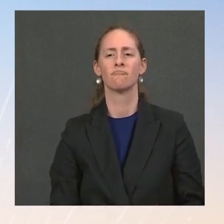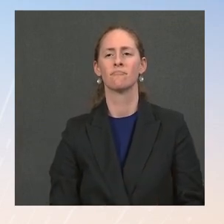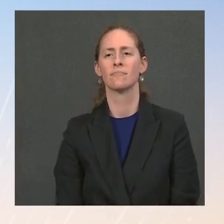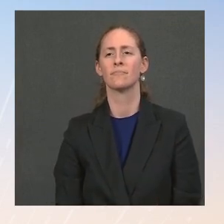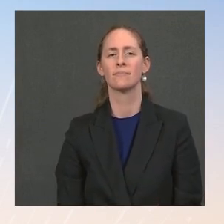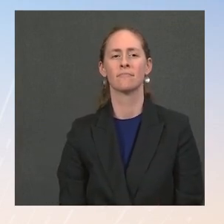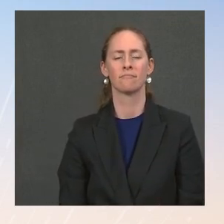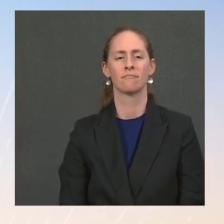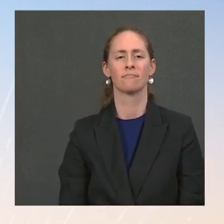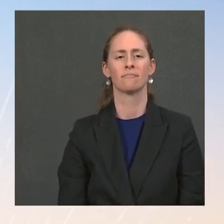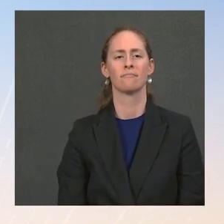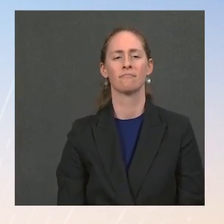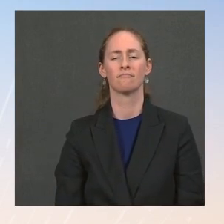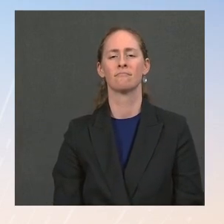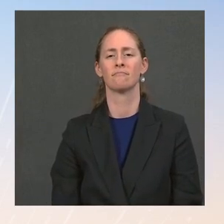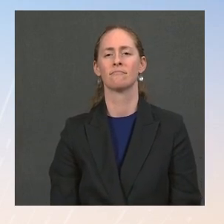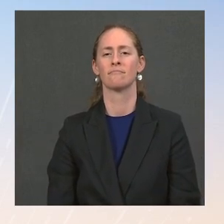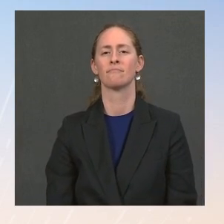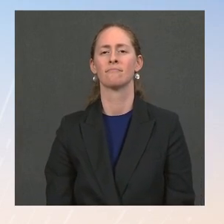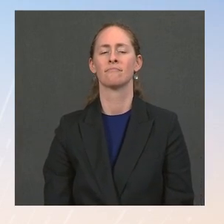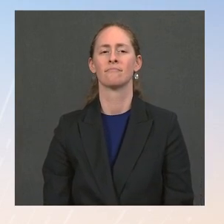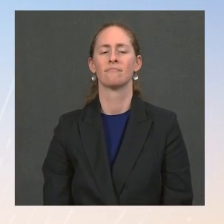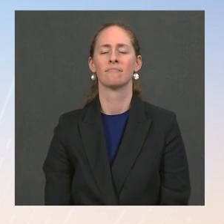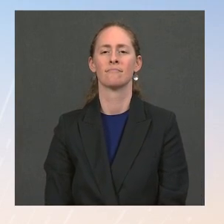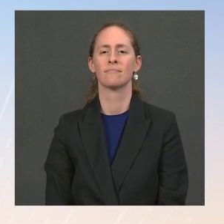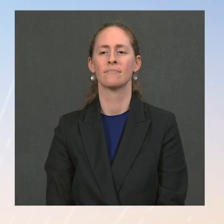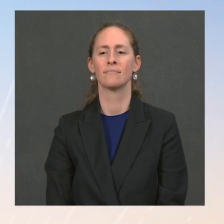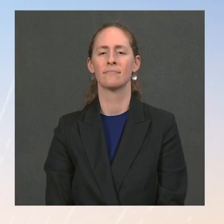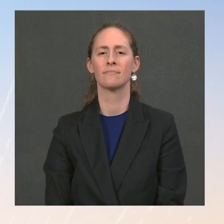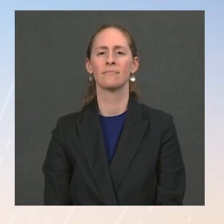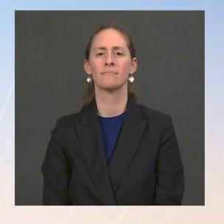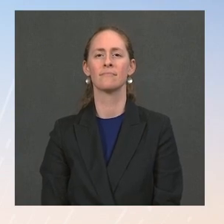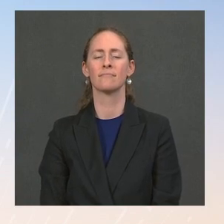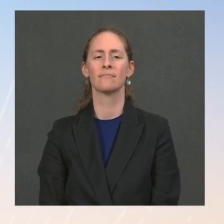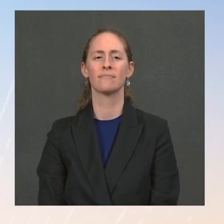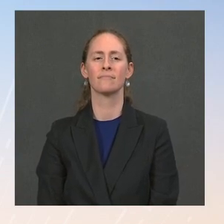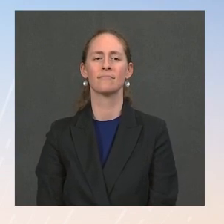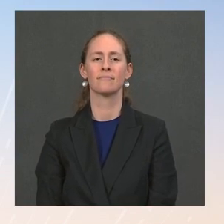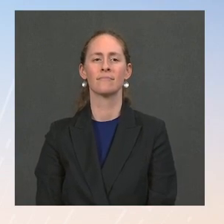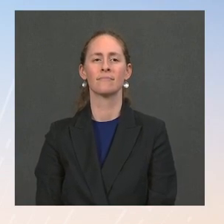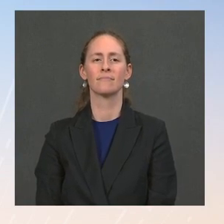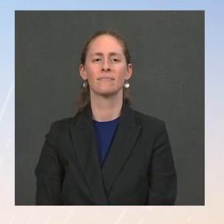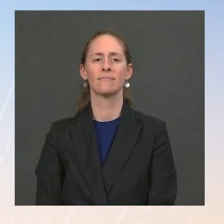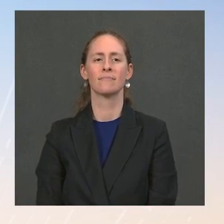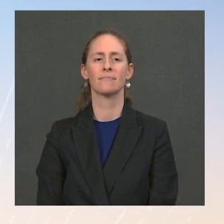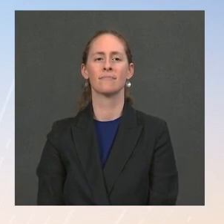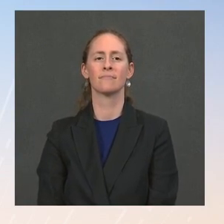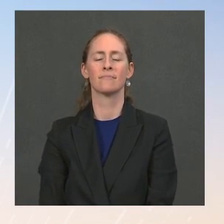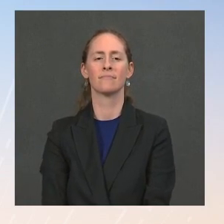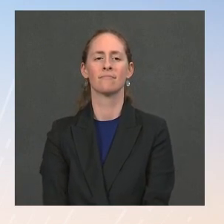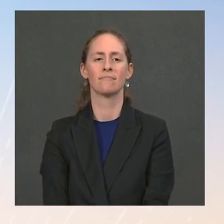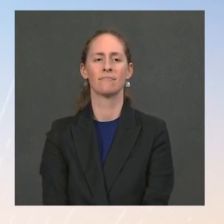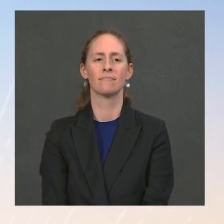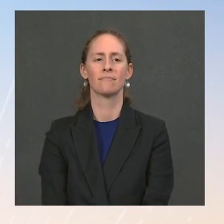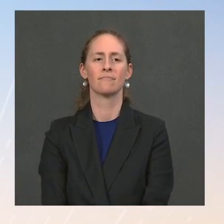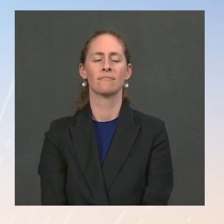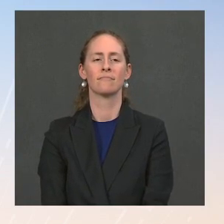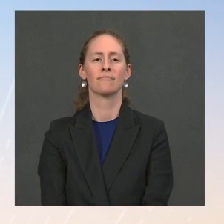and there are millions waiting for green cards. Does the President think that was a waste? given faster pathway to citizenship